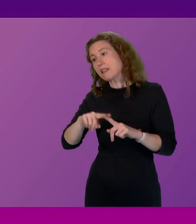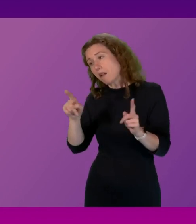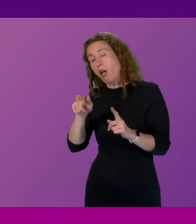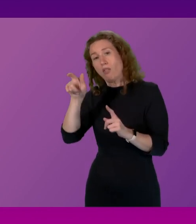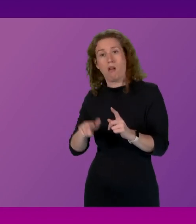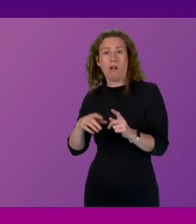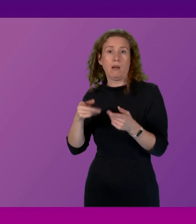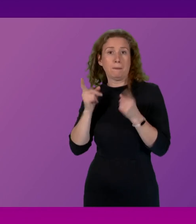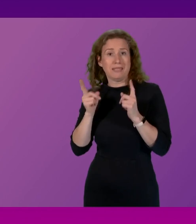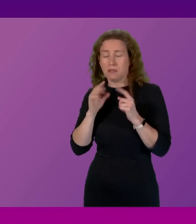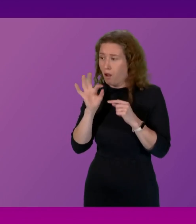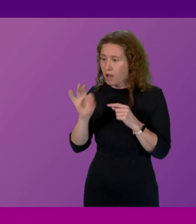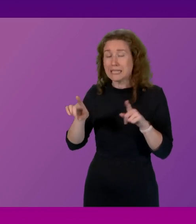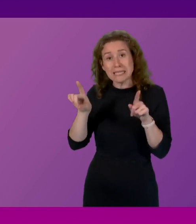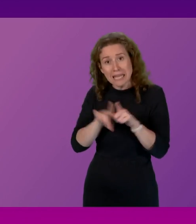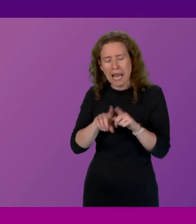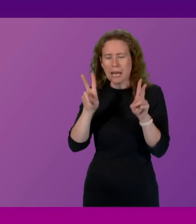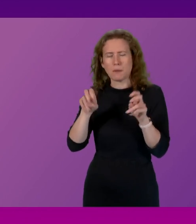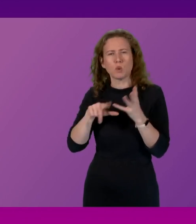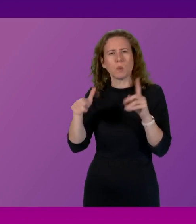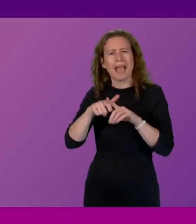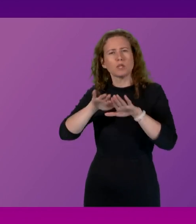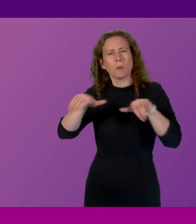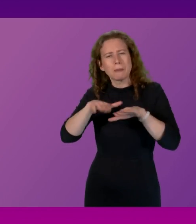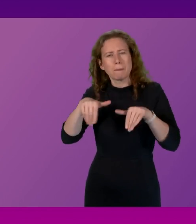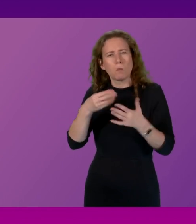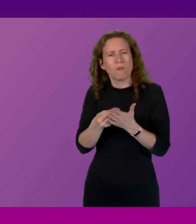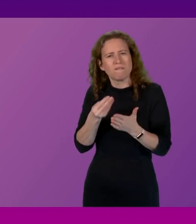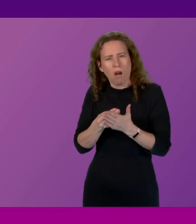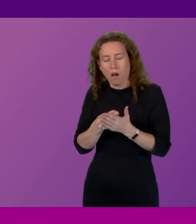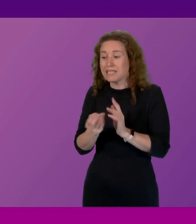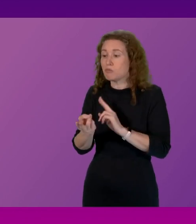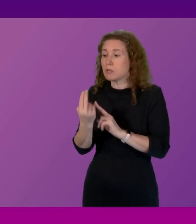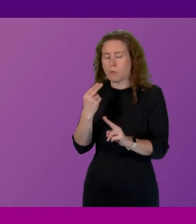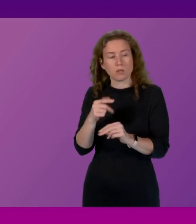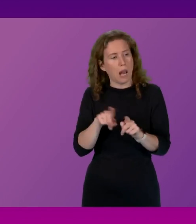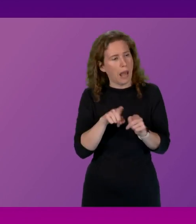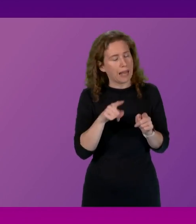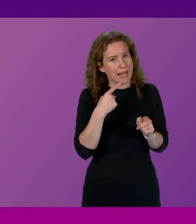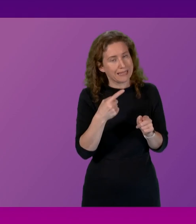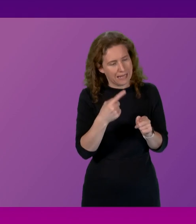about the same UK swimming pool fund. In his response, he stated: “As I said, the money has been allocated.